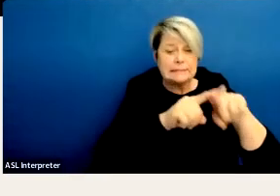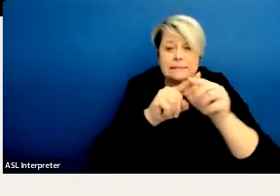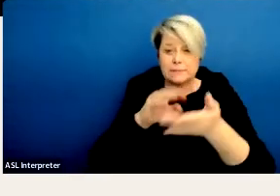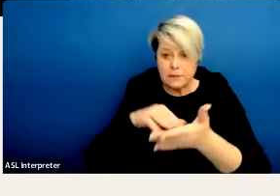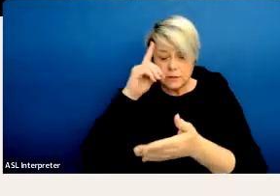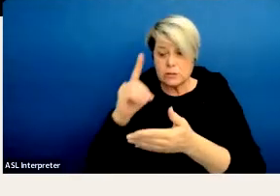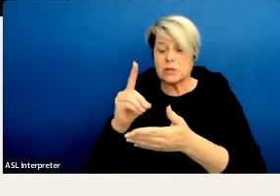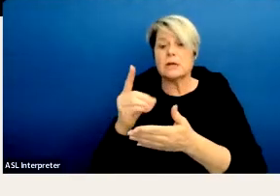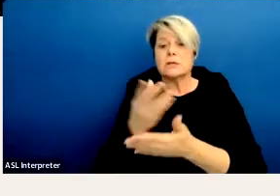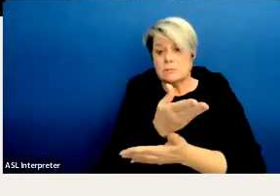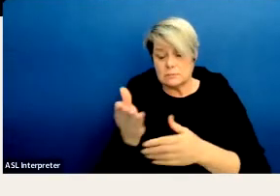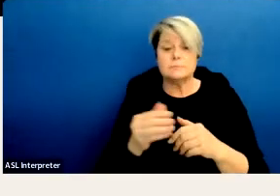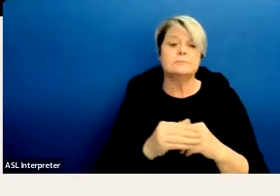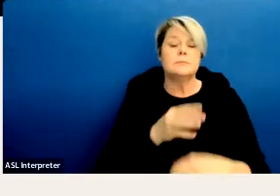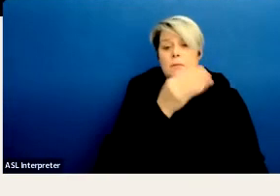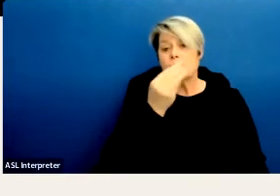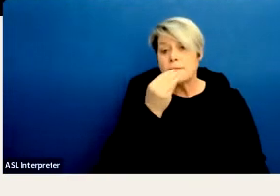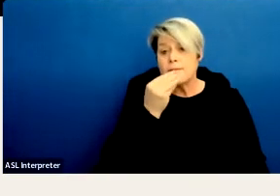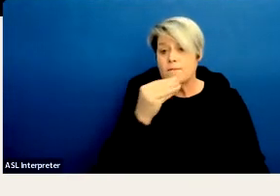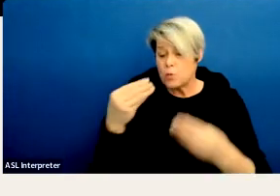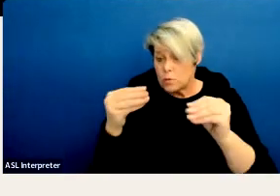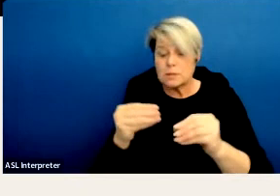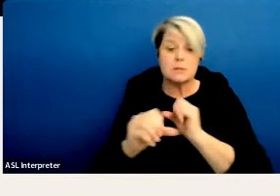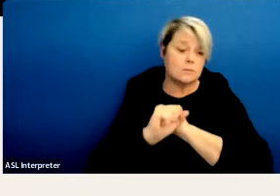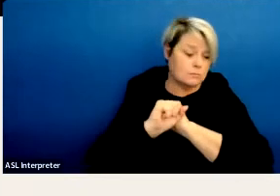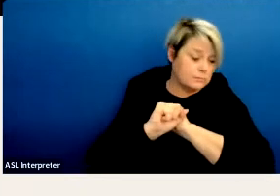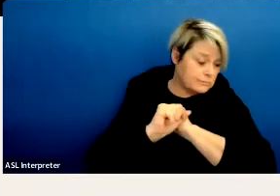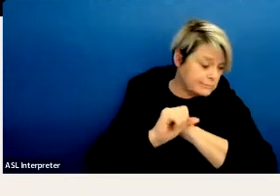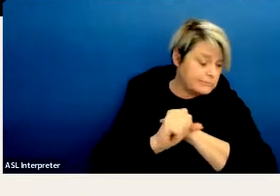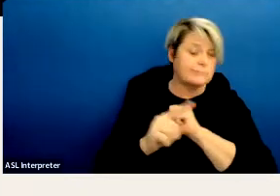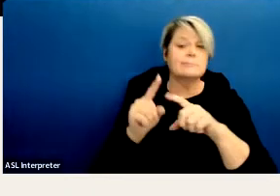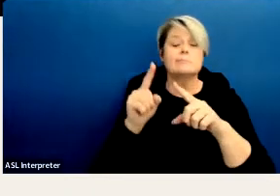tools and opportunities., various educational tools